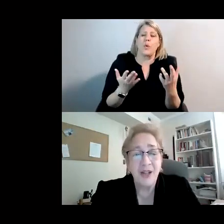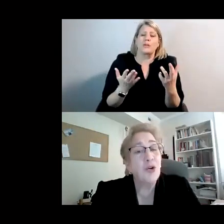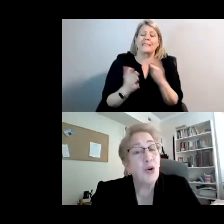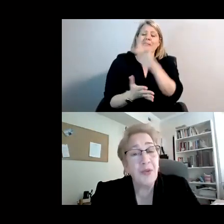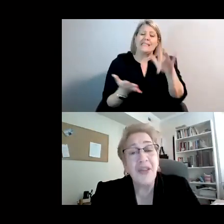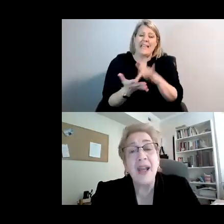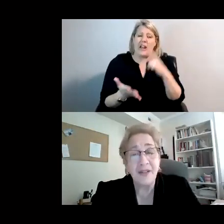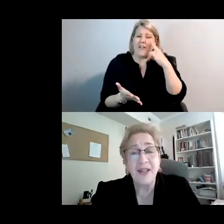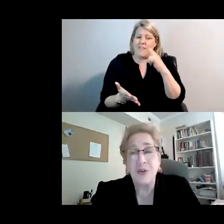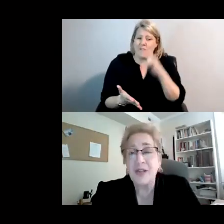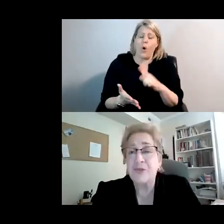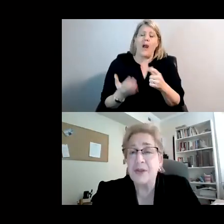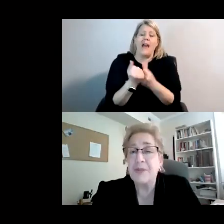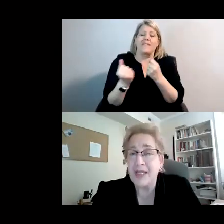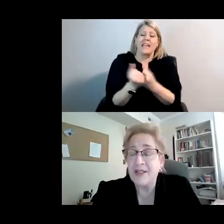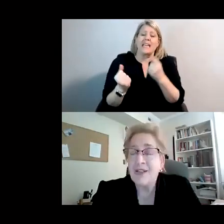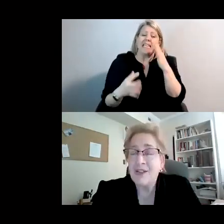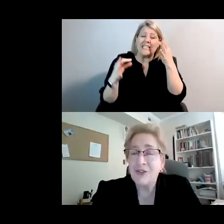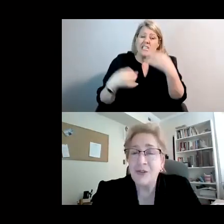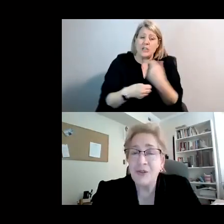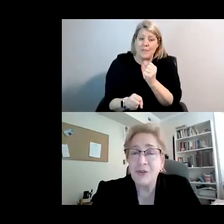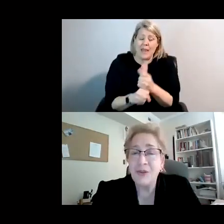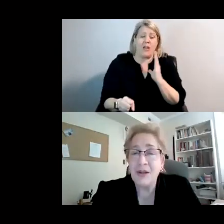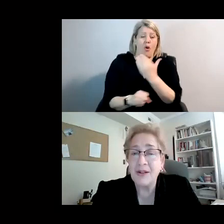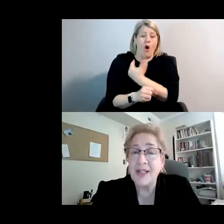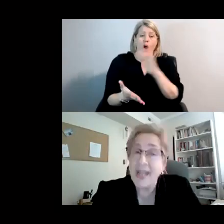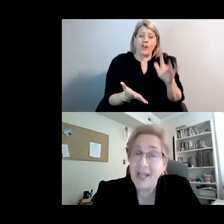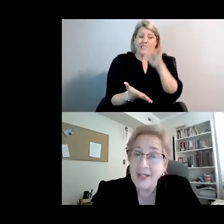And our goal was that center has really been to connect